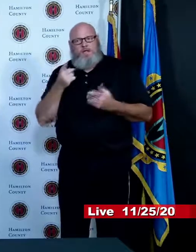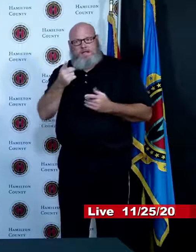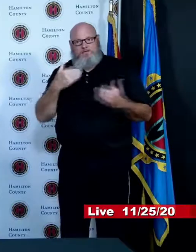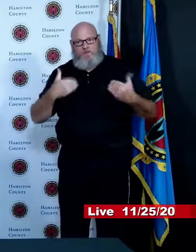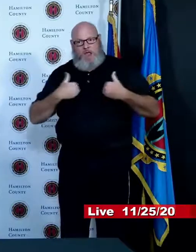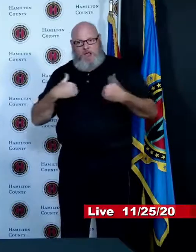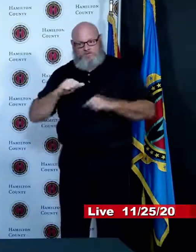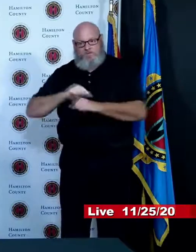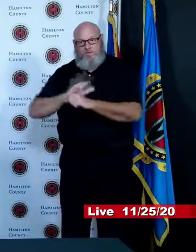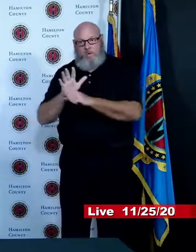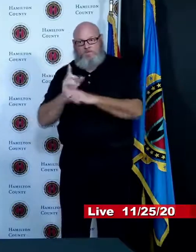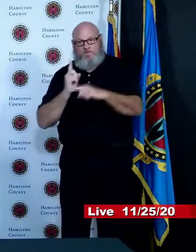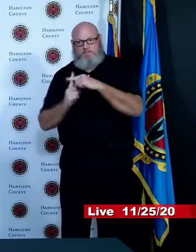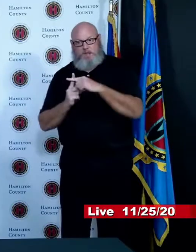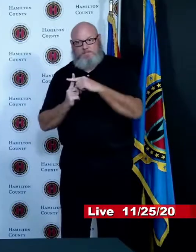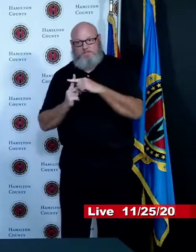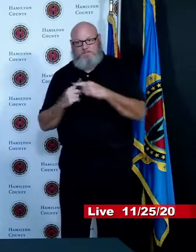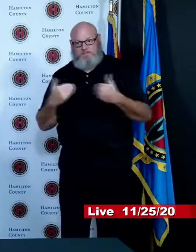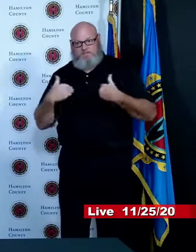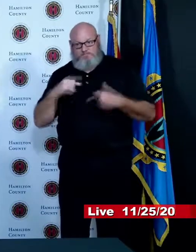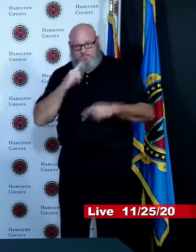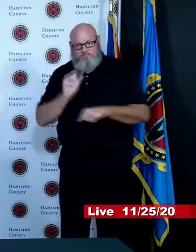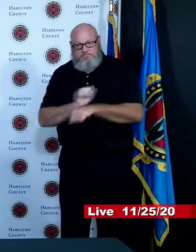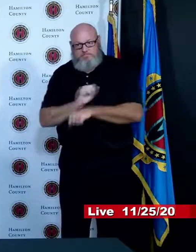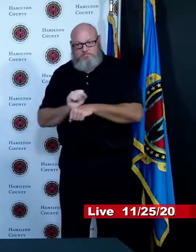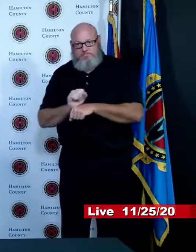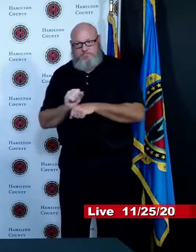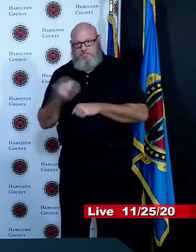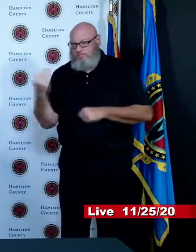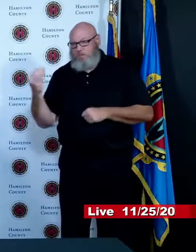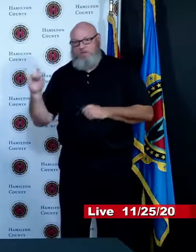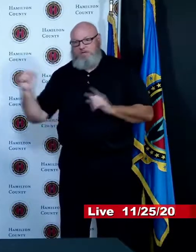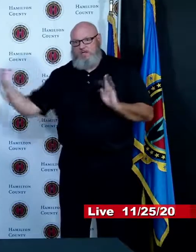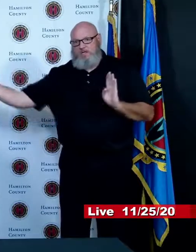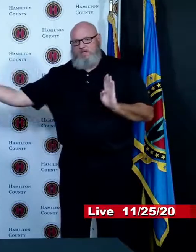open it up to both of you your thoughts about that I know it's you know it's obviously a CDC decision